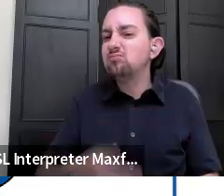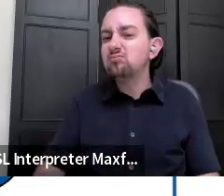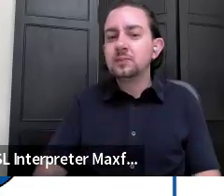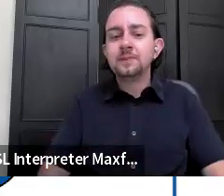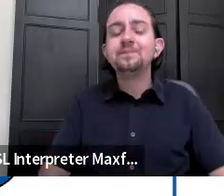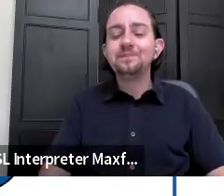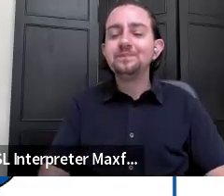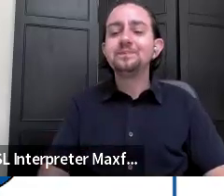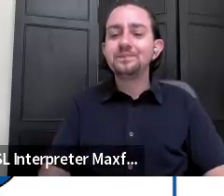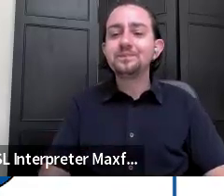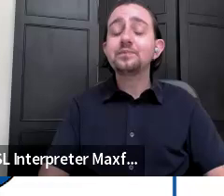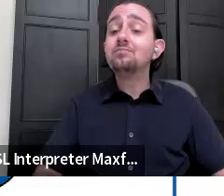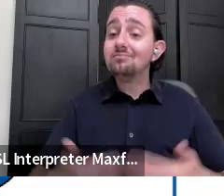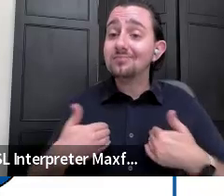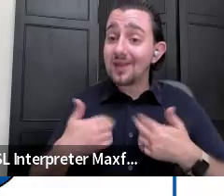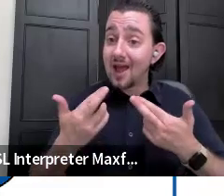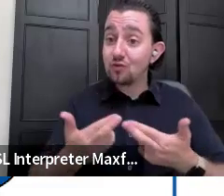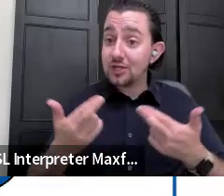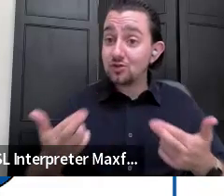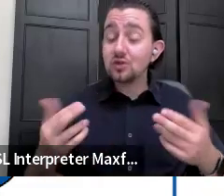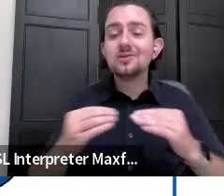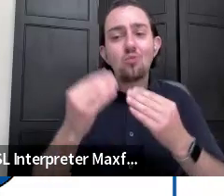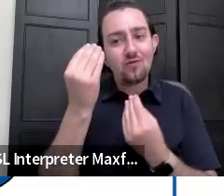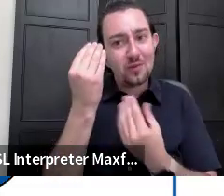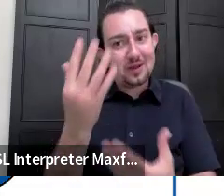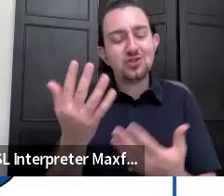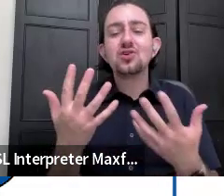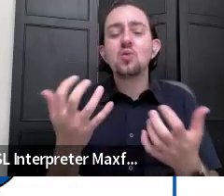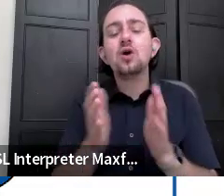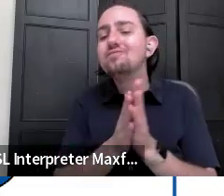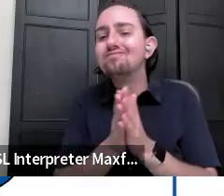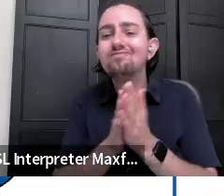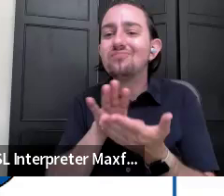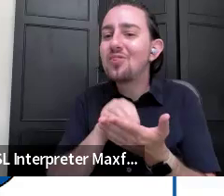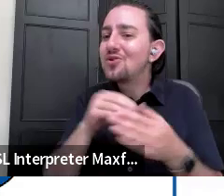So there are resources that you can go to, if you would like to learn more about things